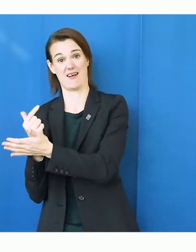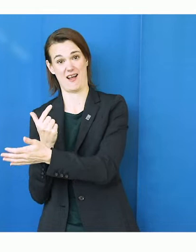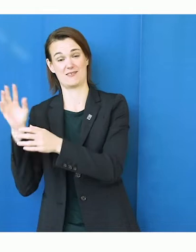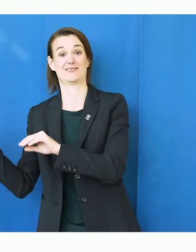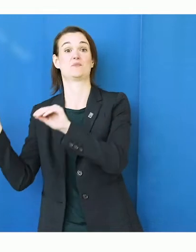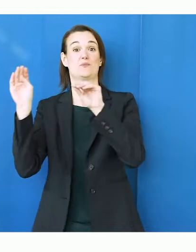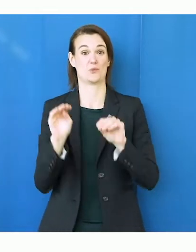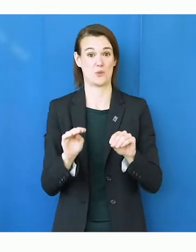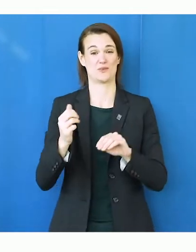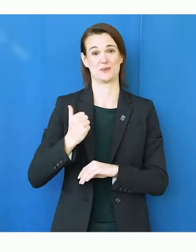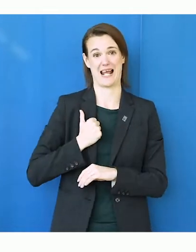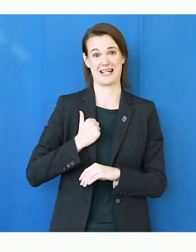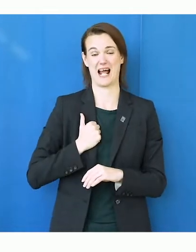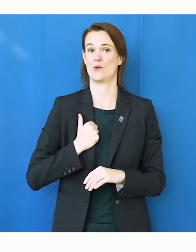This was the first time I have ever left my country.